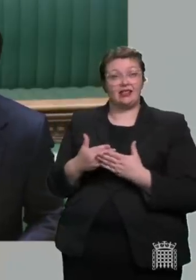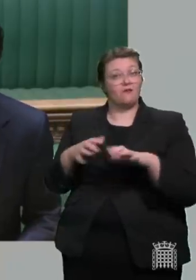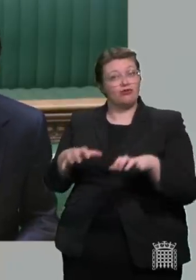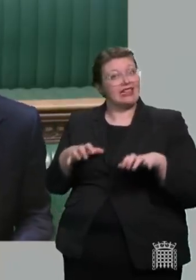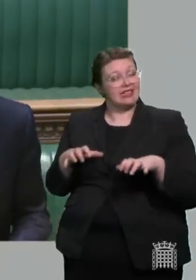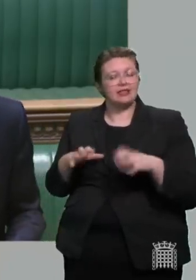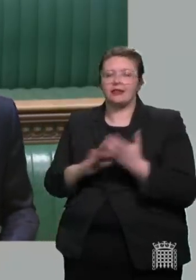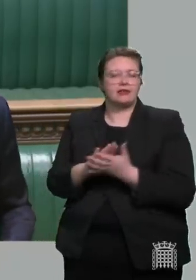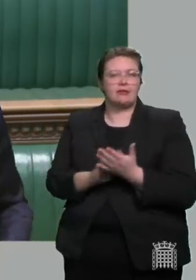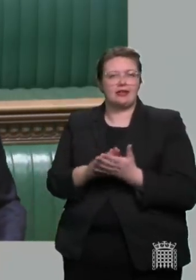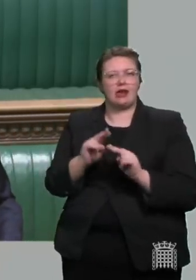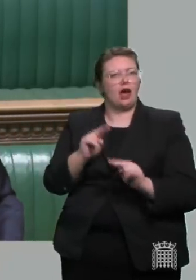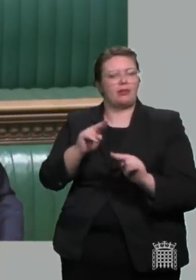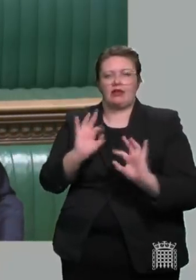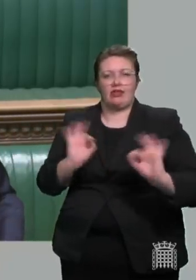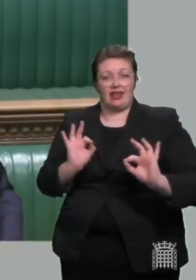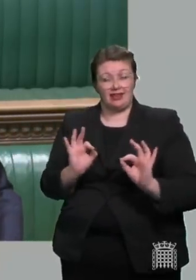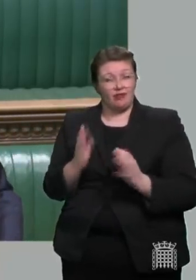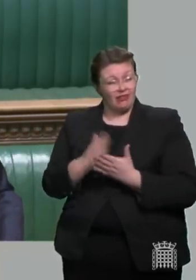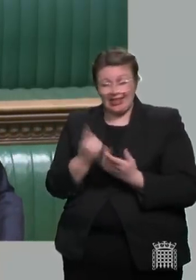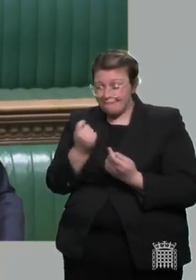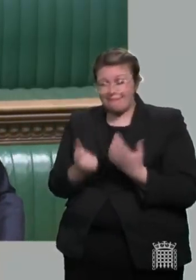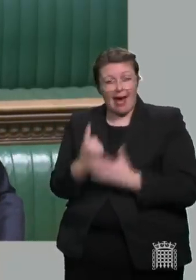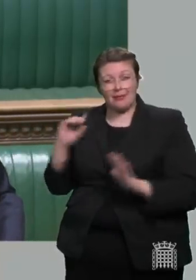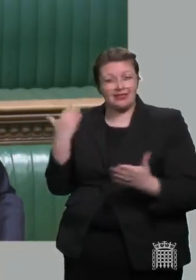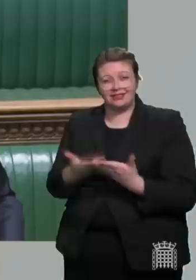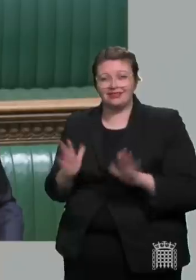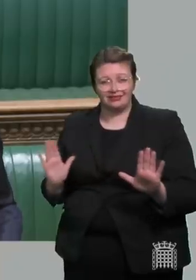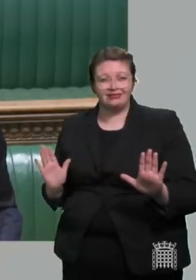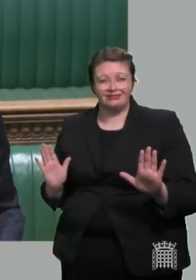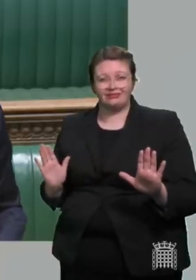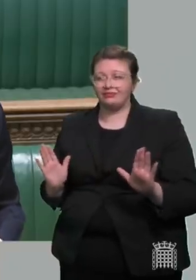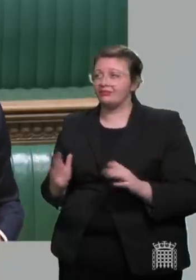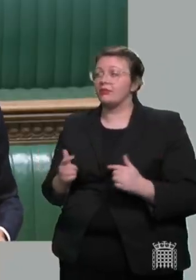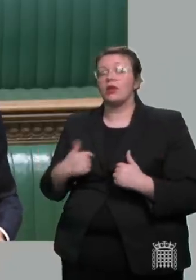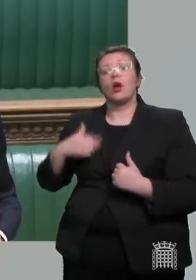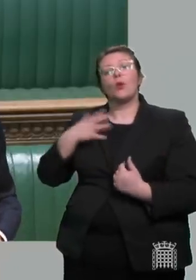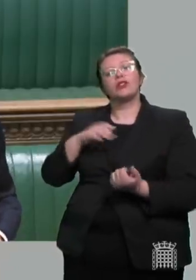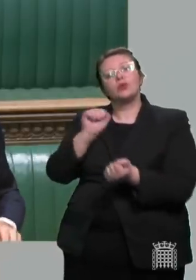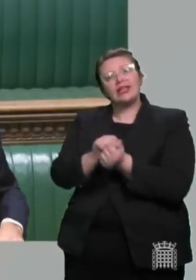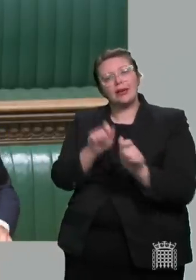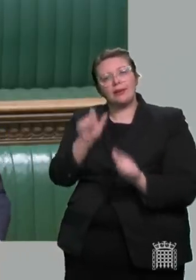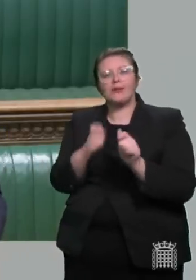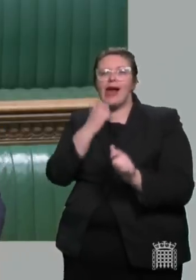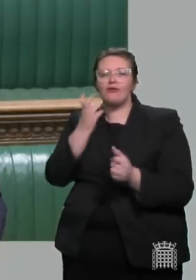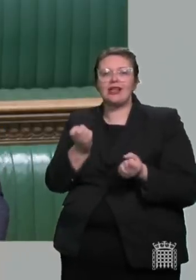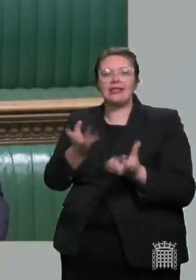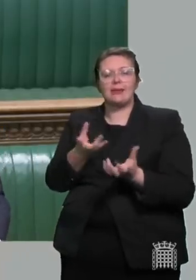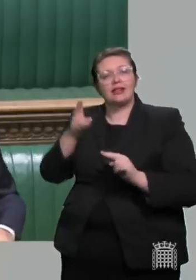in two decades. And right now, to keep the cost of living low, I am not prepared to increase